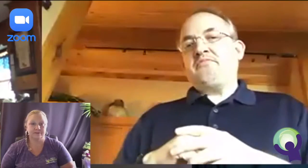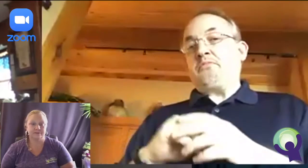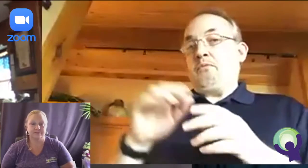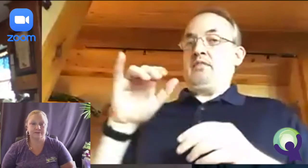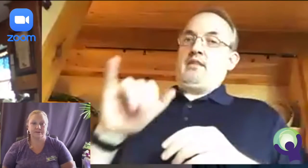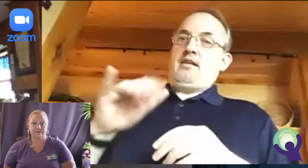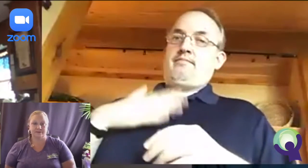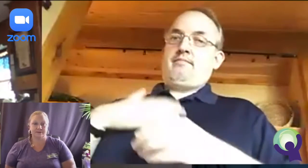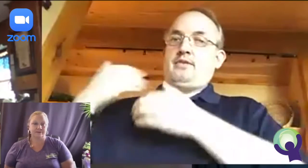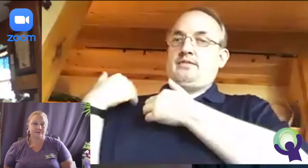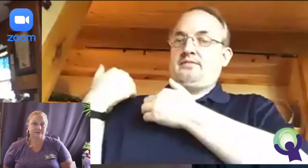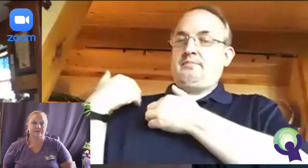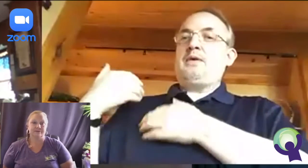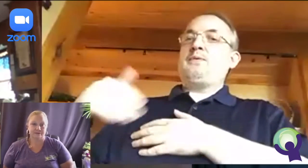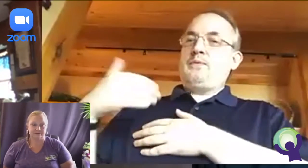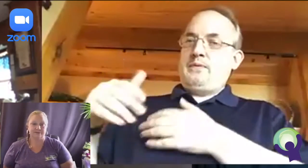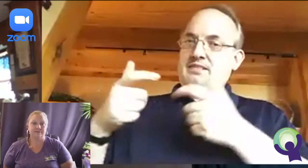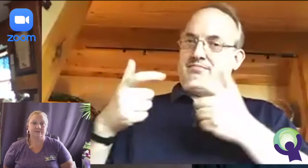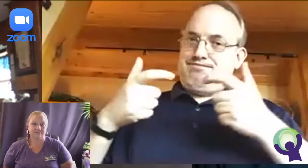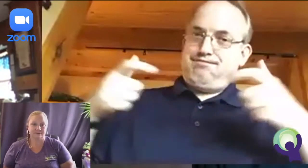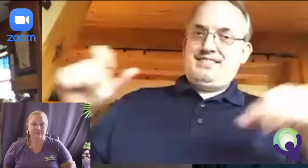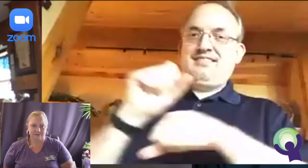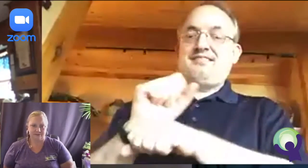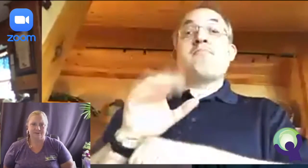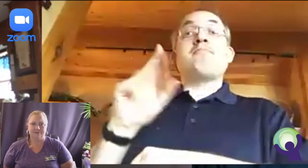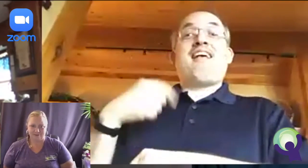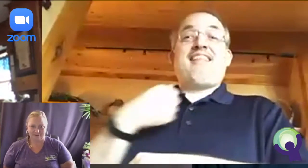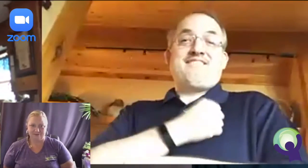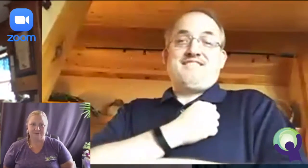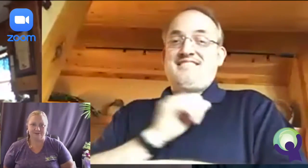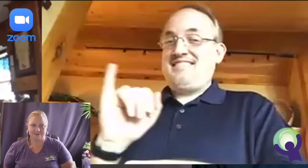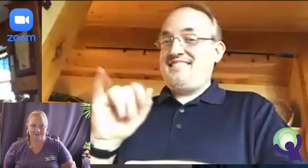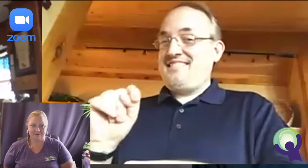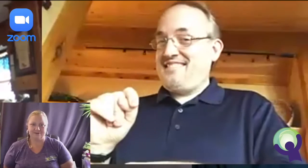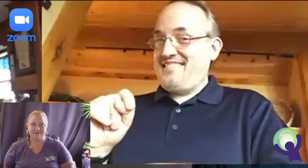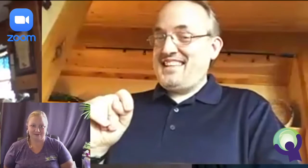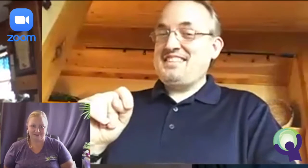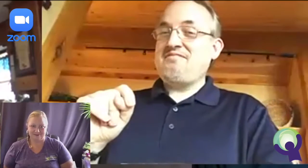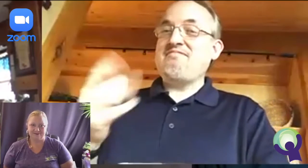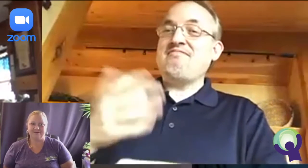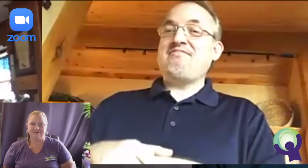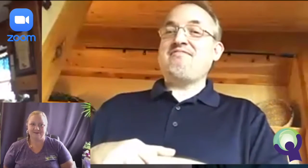have to help...I get to help manage those. So I'm responsible for those. It's a big job but I do love it.